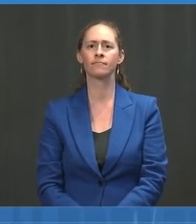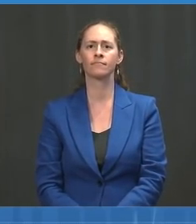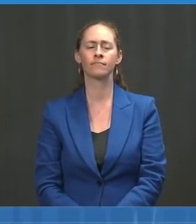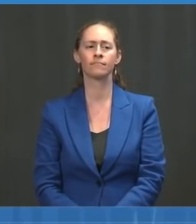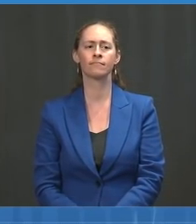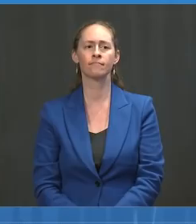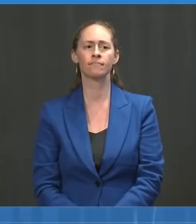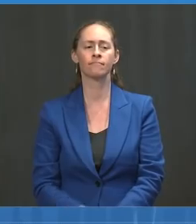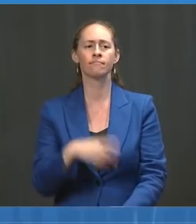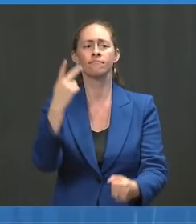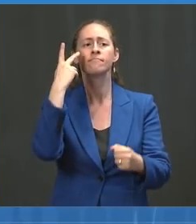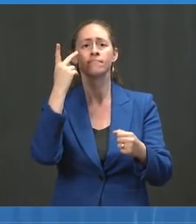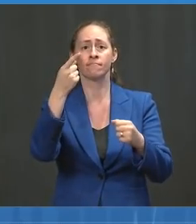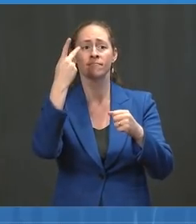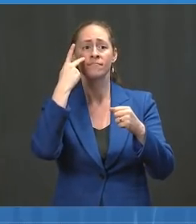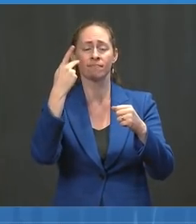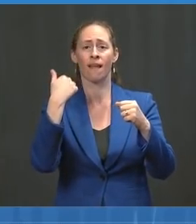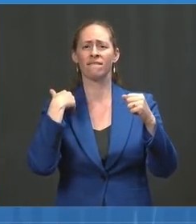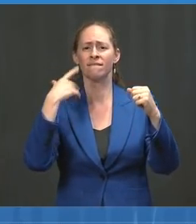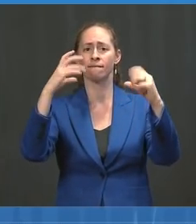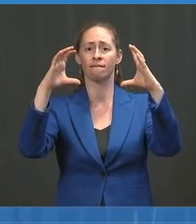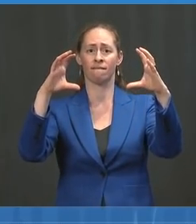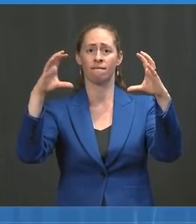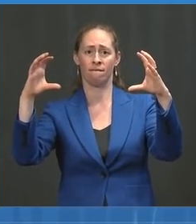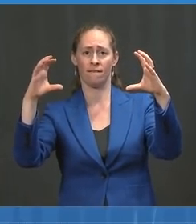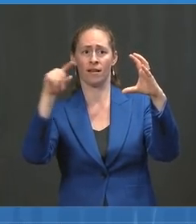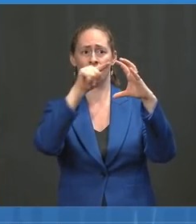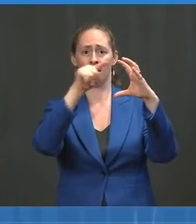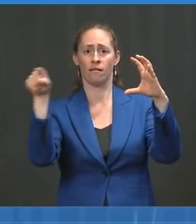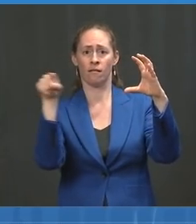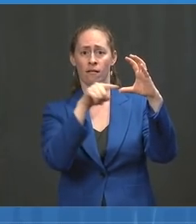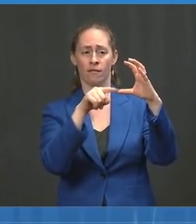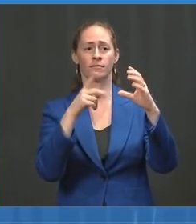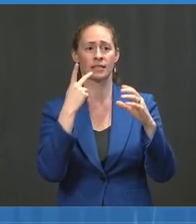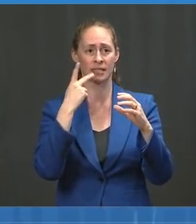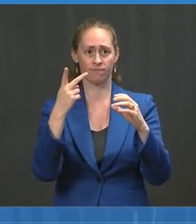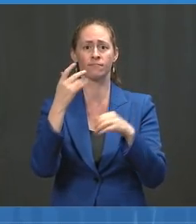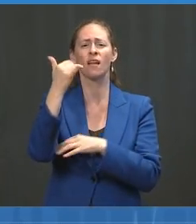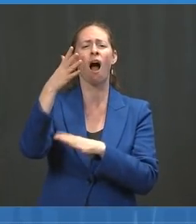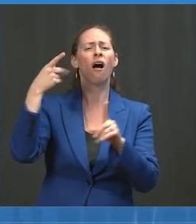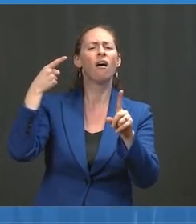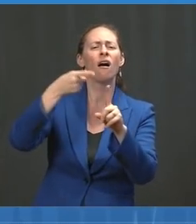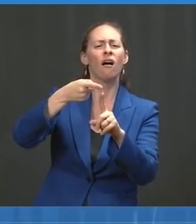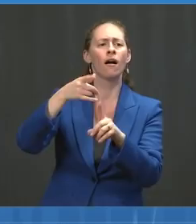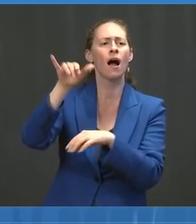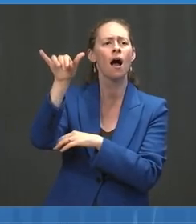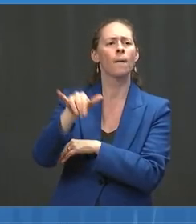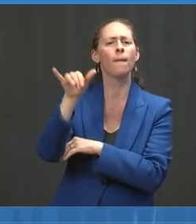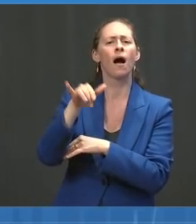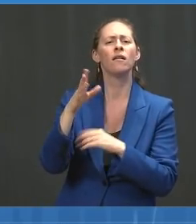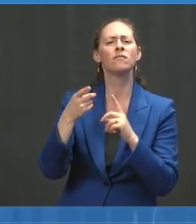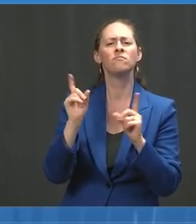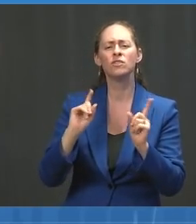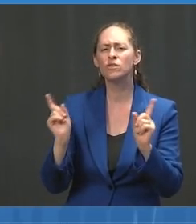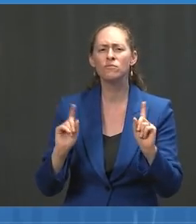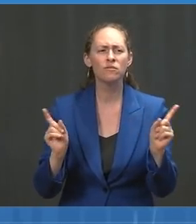when you talk about polyclonal antibodies, which result from infection or vaccination, it's a group of antibodies